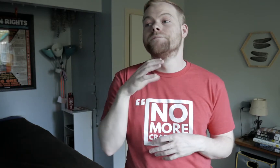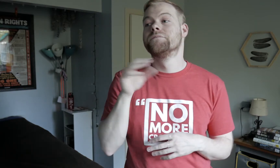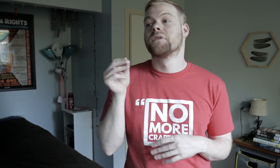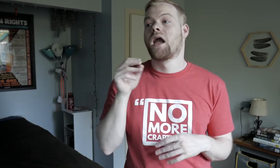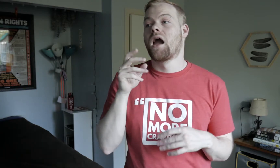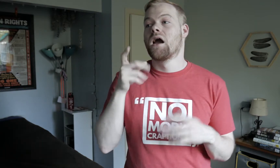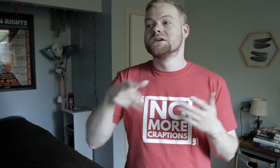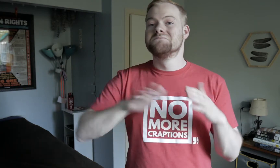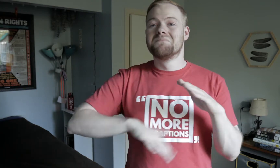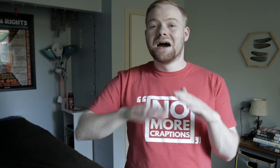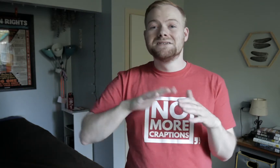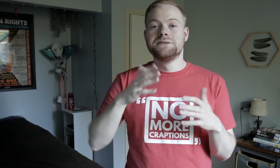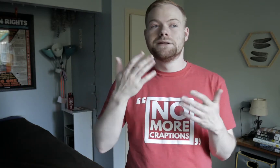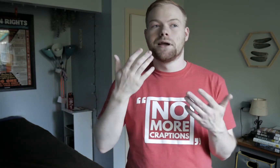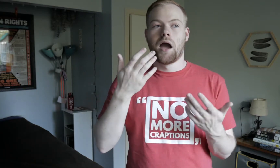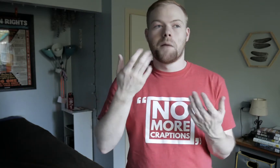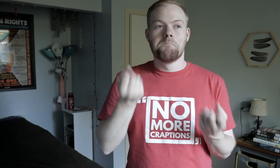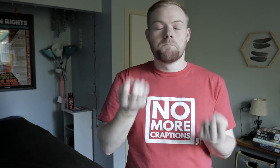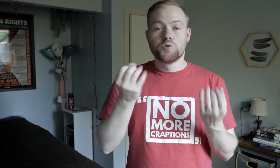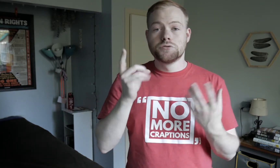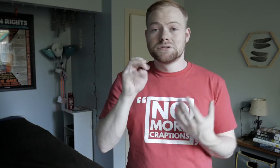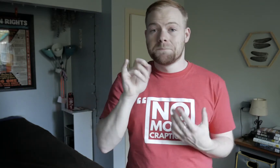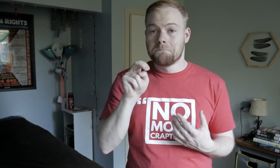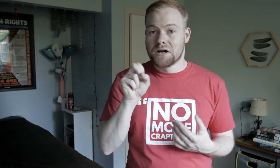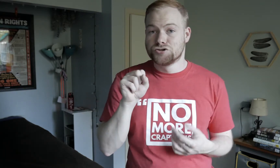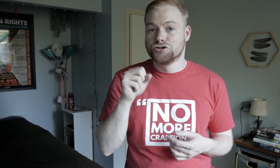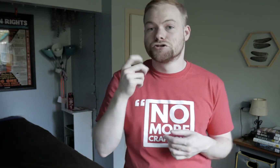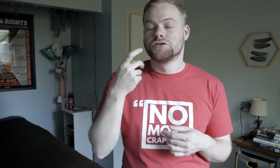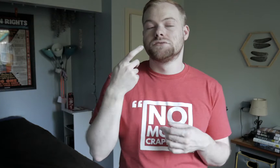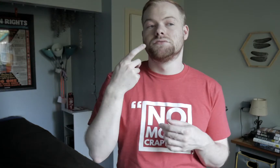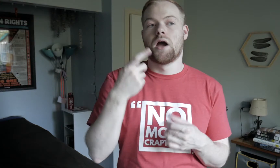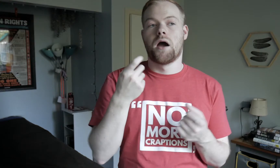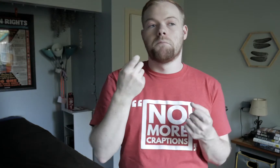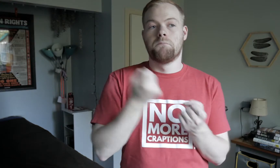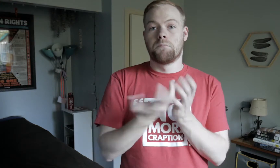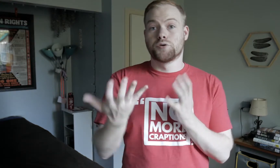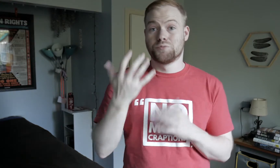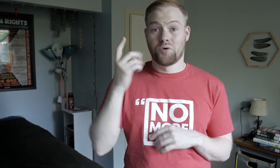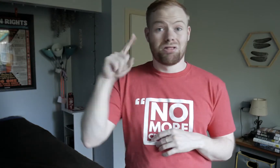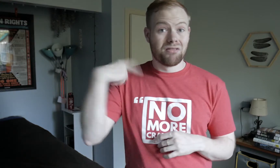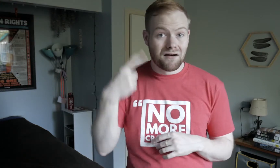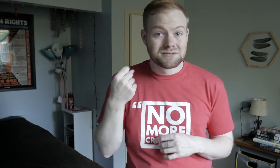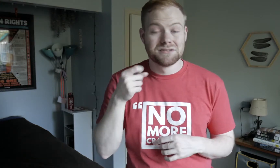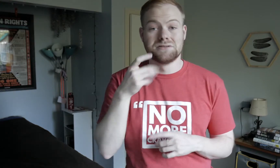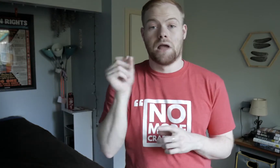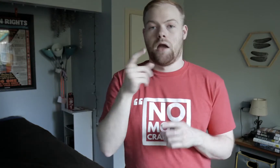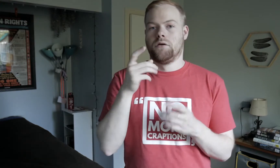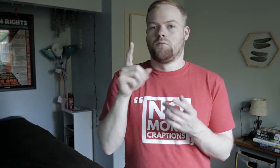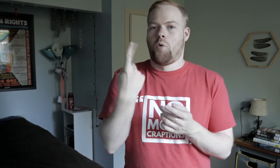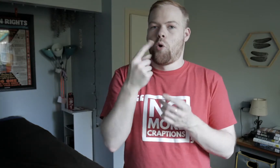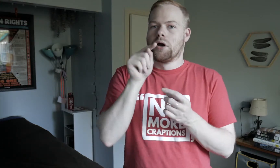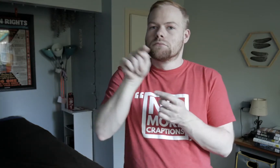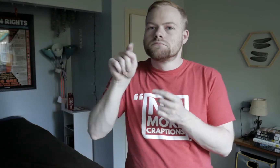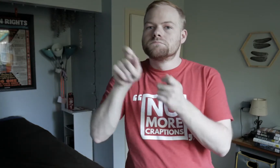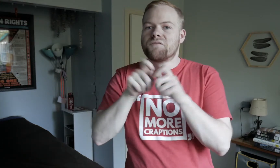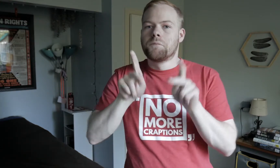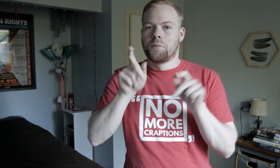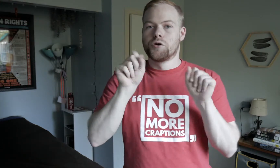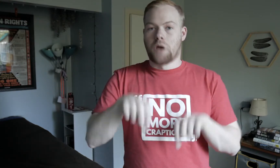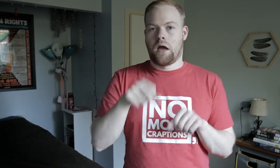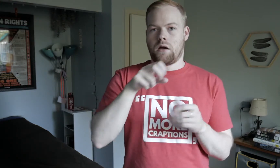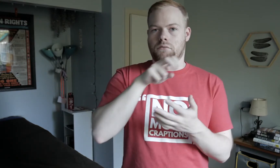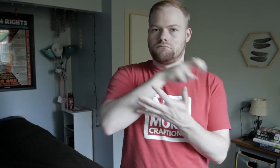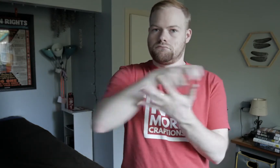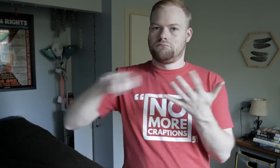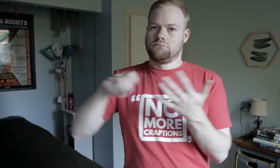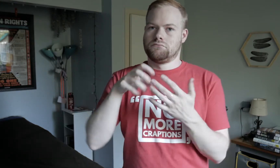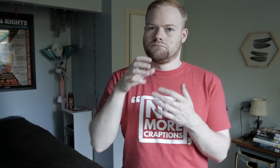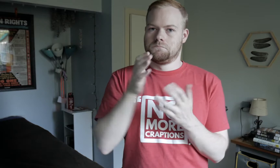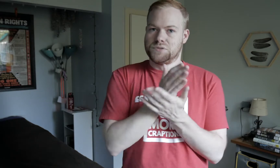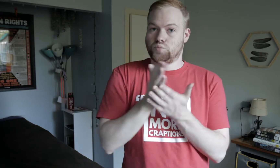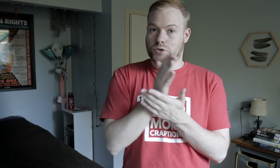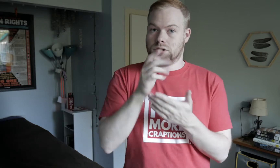And it’s basically multiple dimensions, multiple Londons, and only a few specific people can travel between